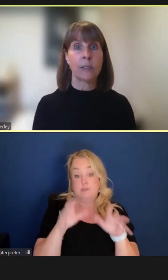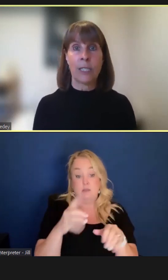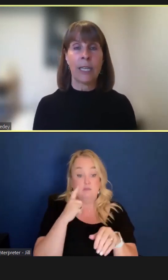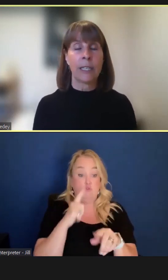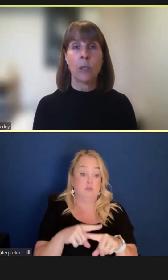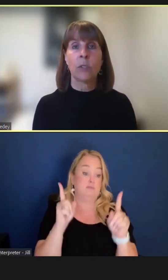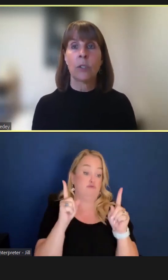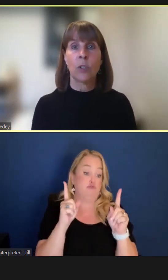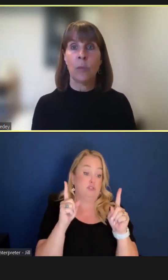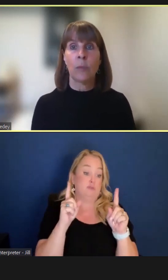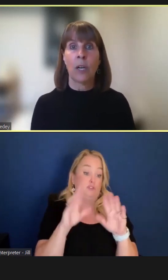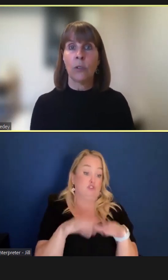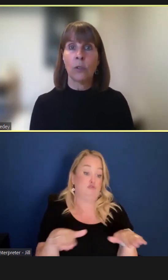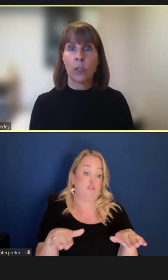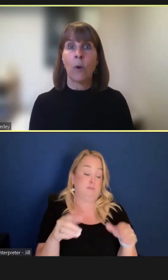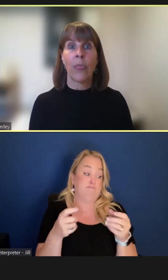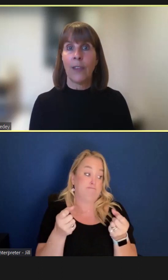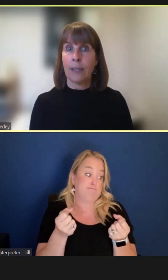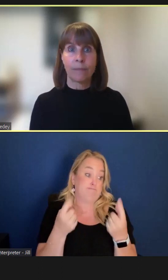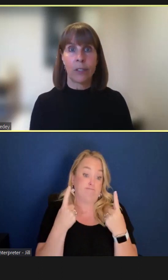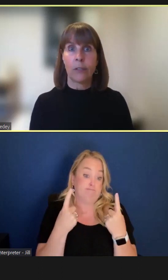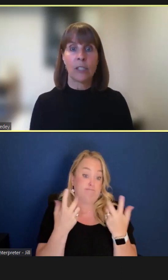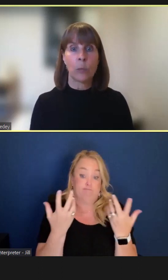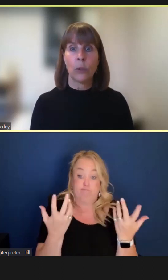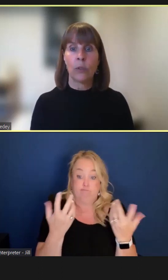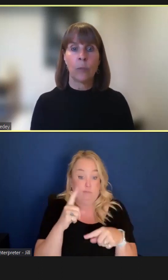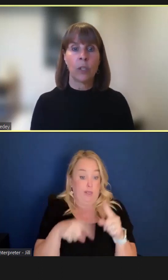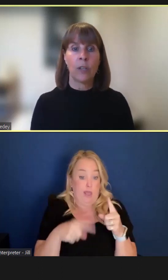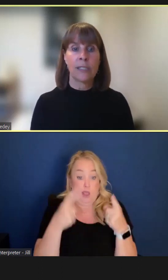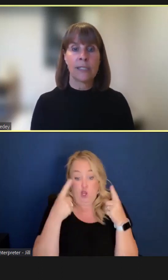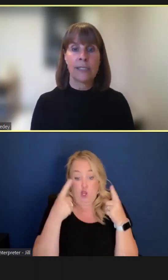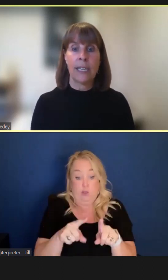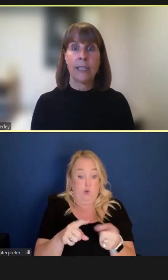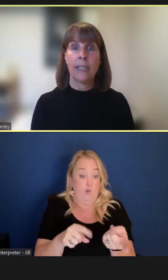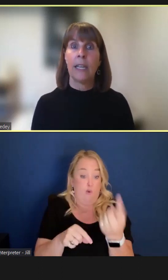can't come to agreement about using one thing across a program or across a state